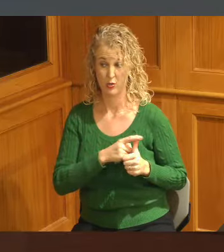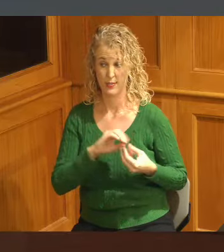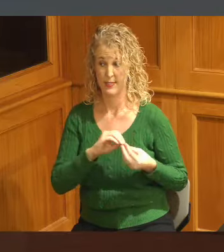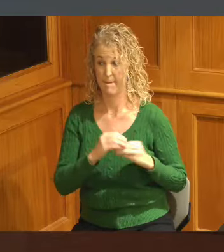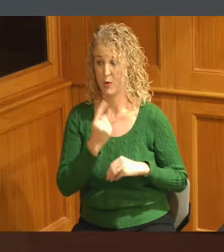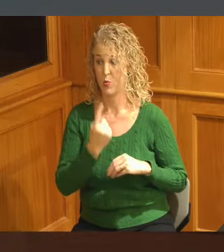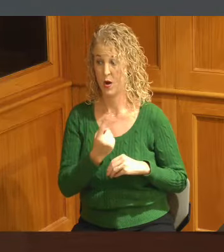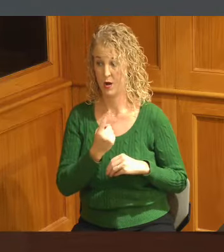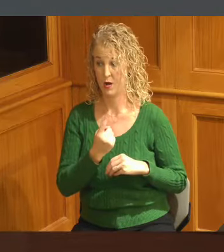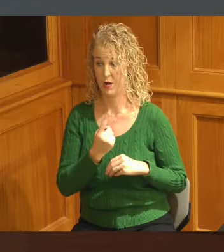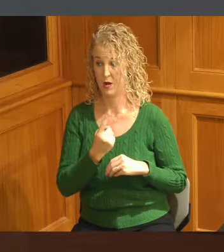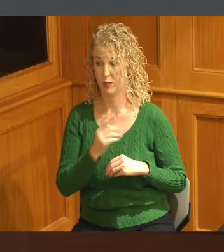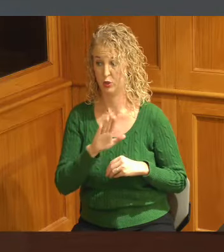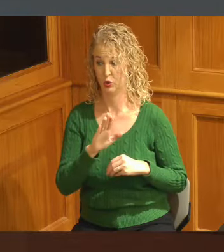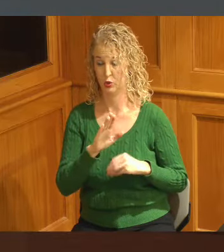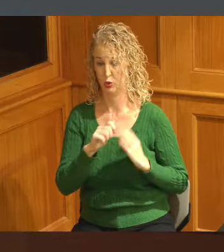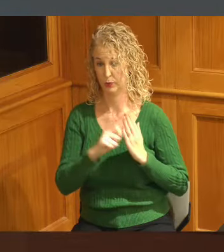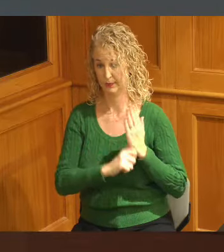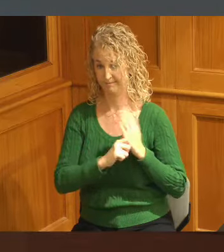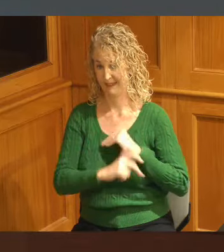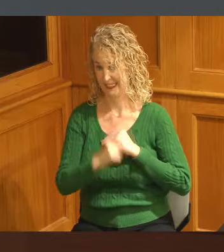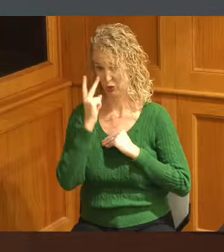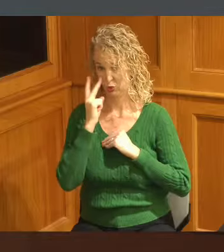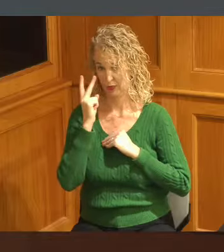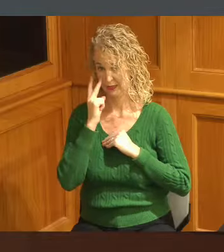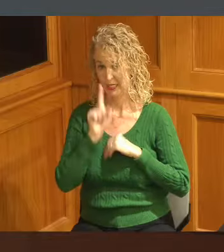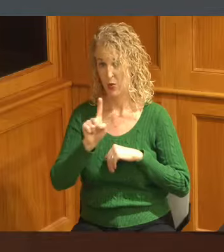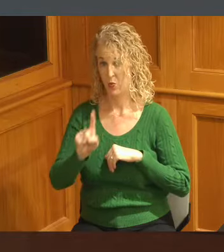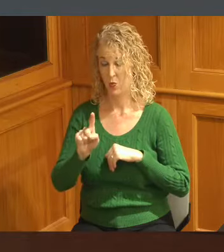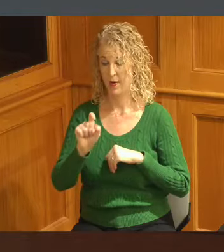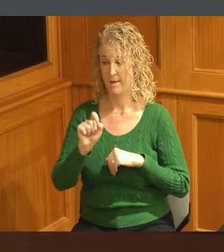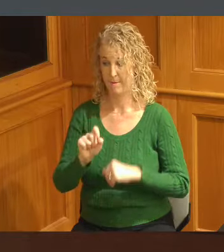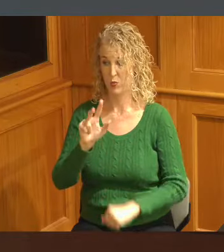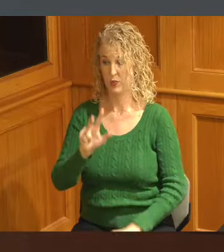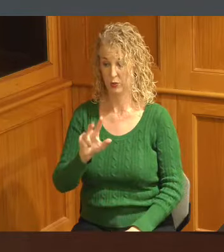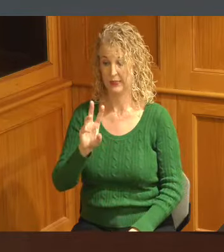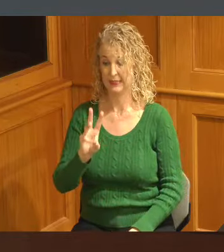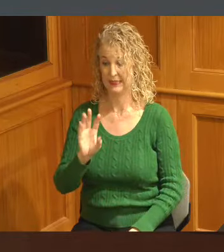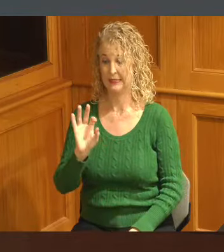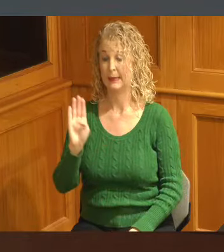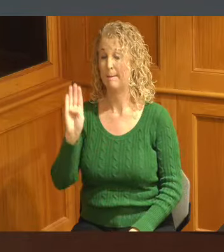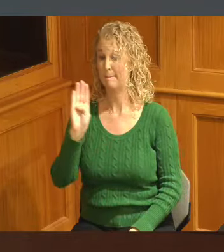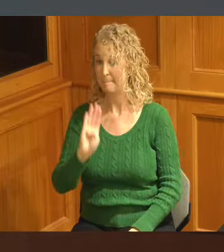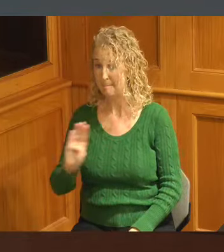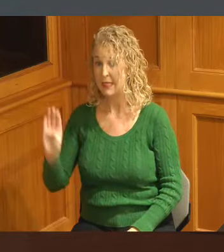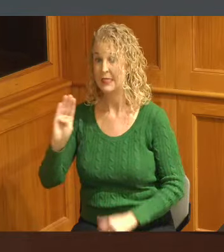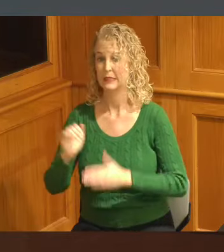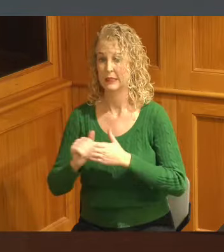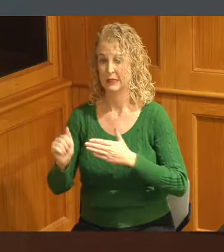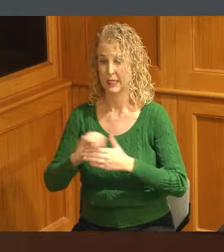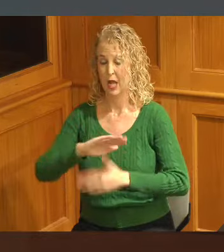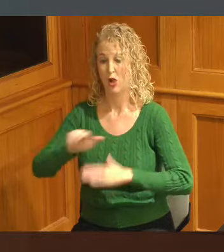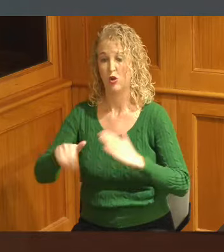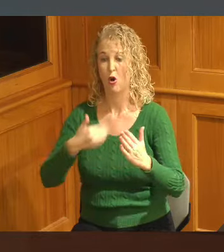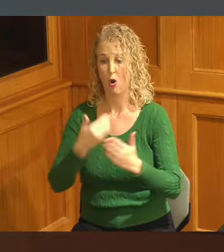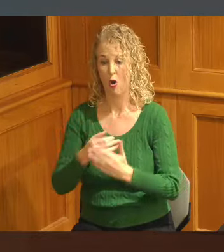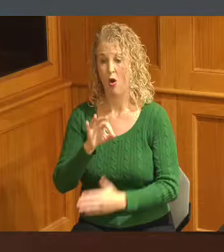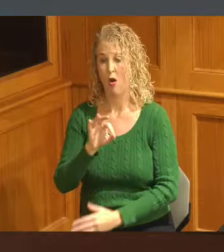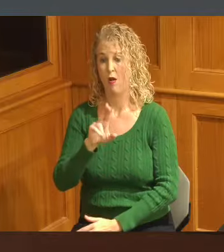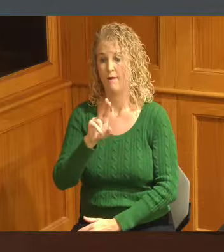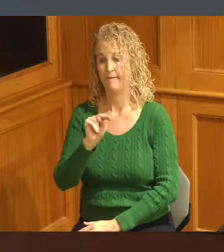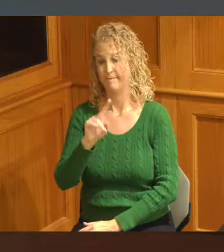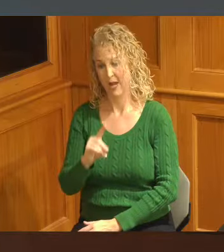one in your packet. This establishes a 1.36 billion all funds operating budget for 2026. Of